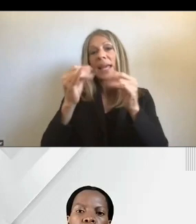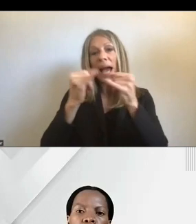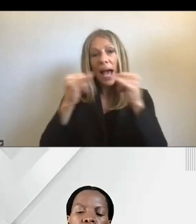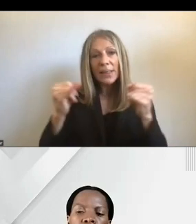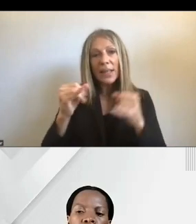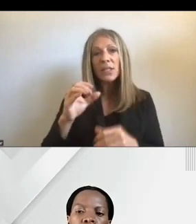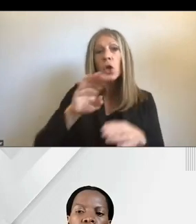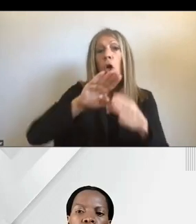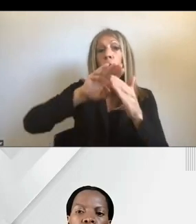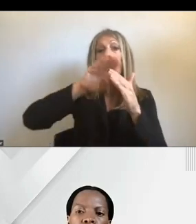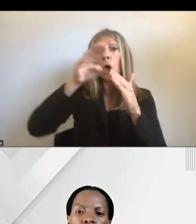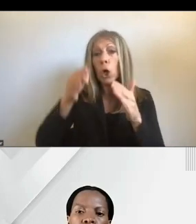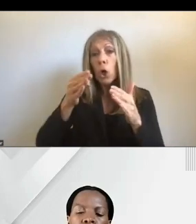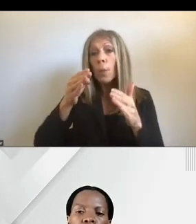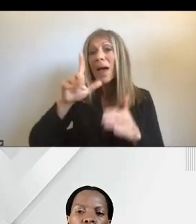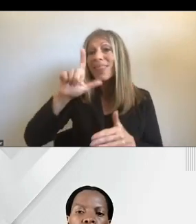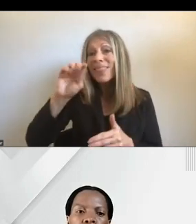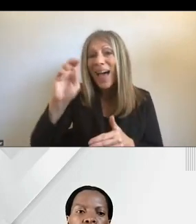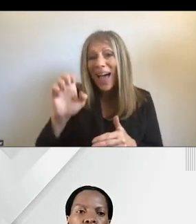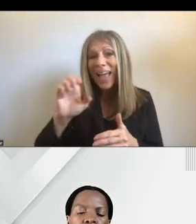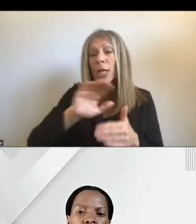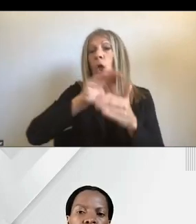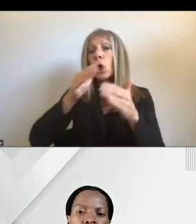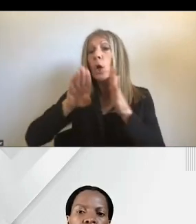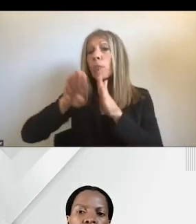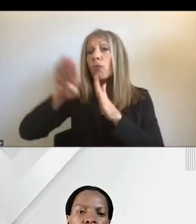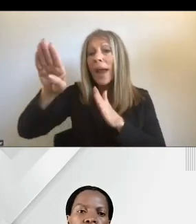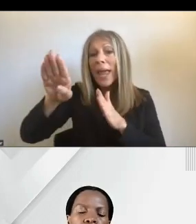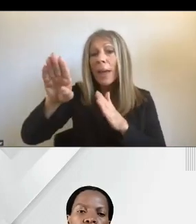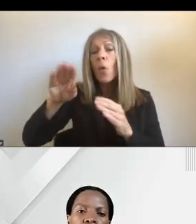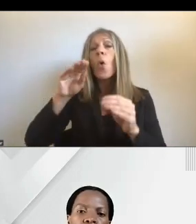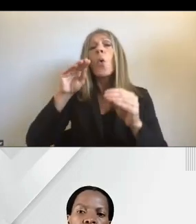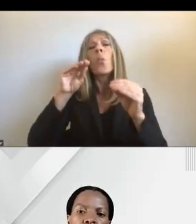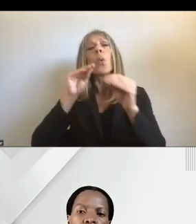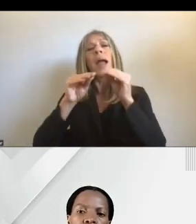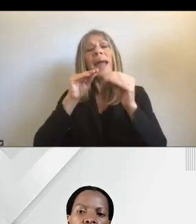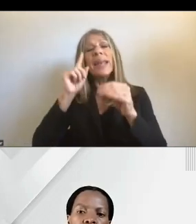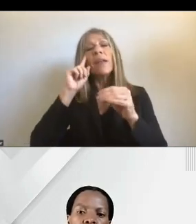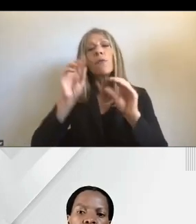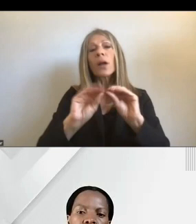Curb line and curb ramp were edited for clarity in light of the rule text language revisions.